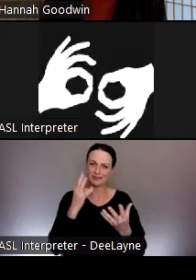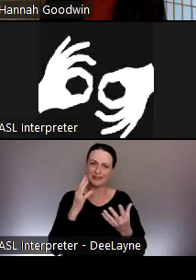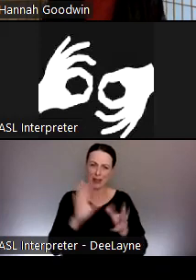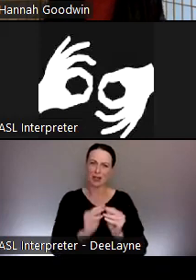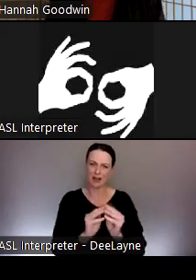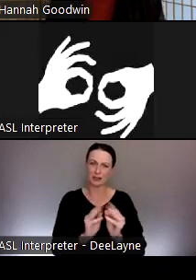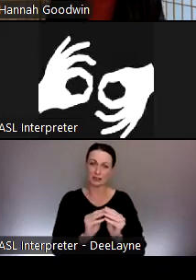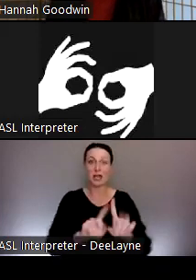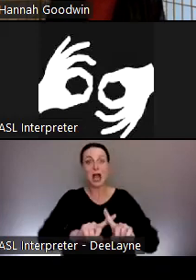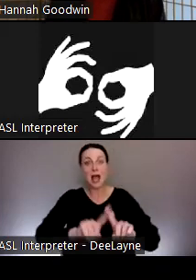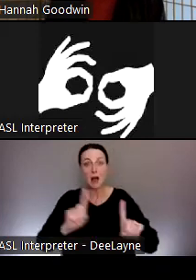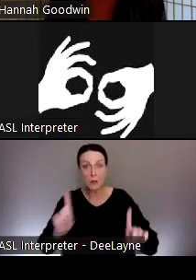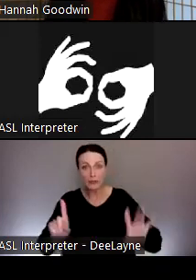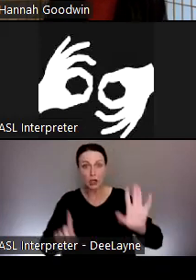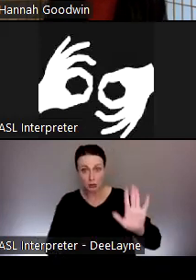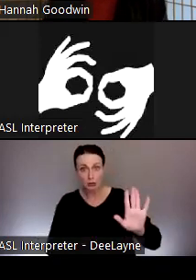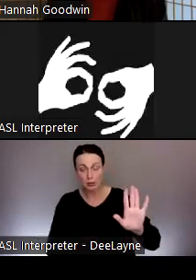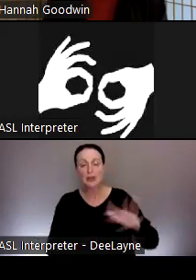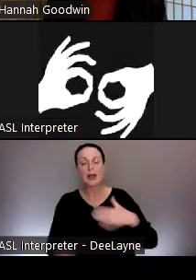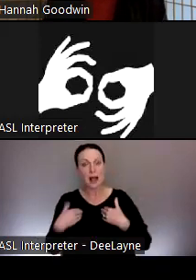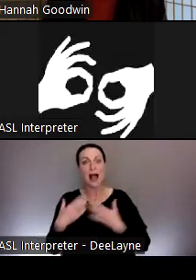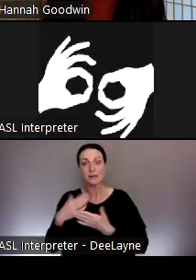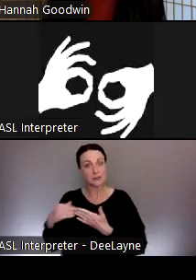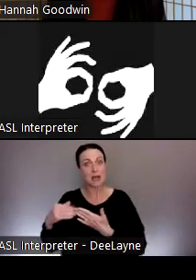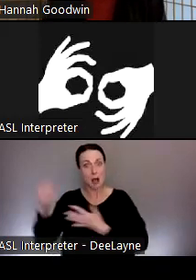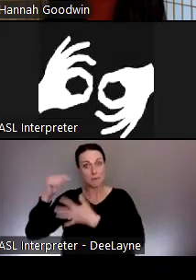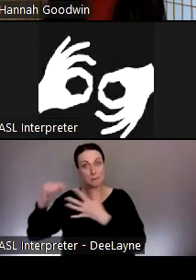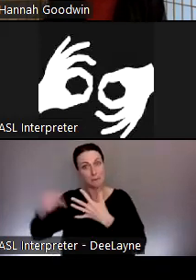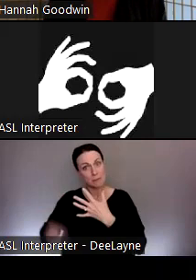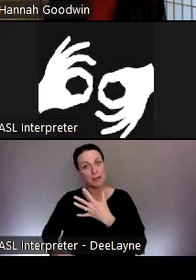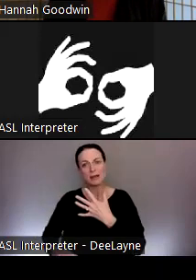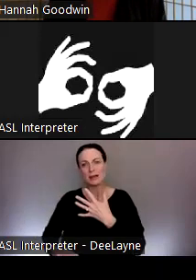However, there are some things that are essential